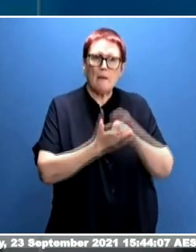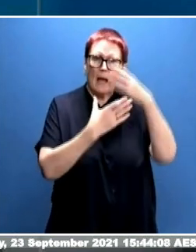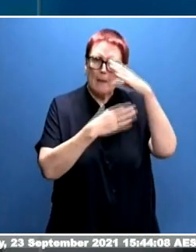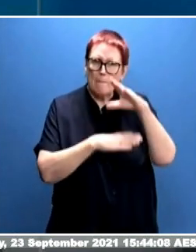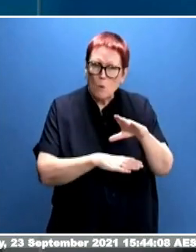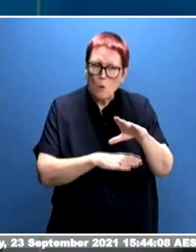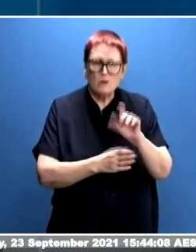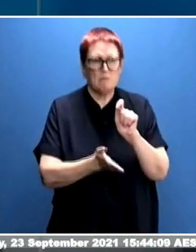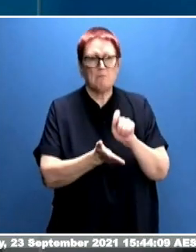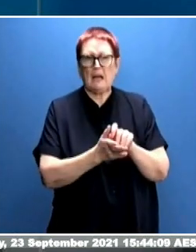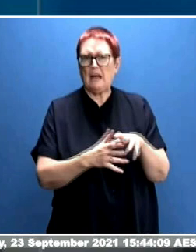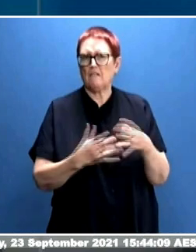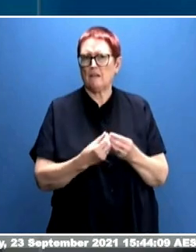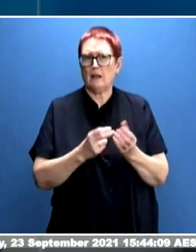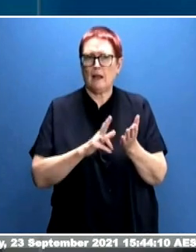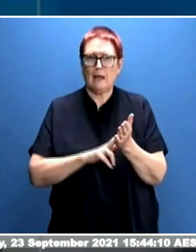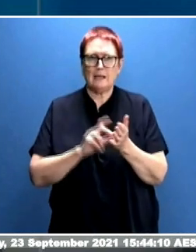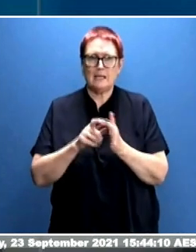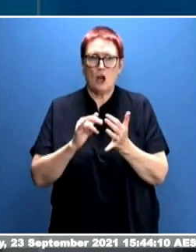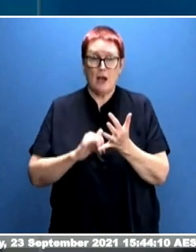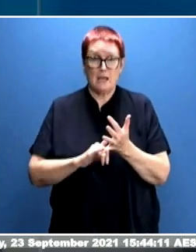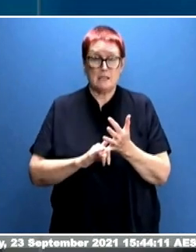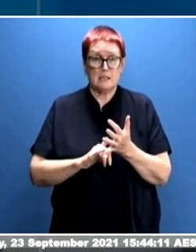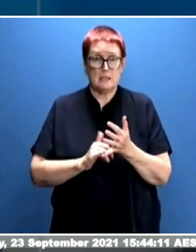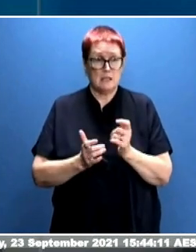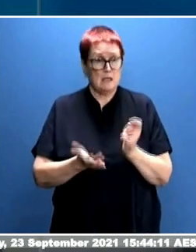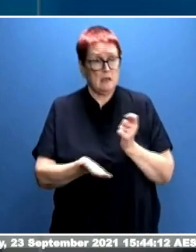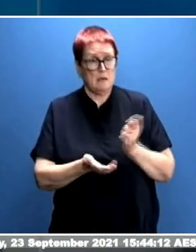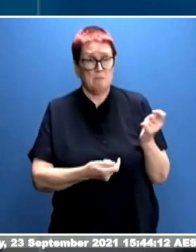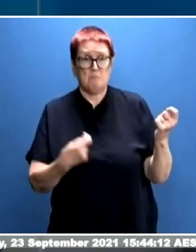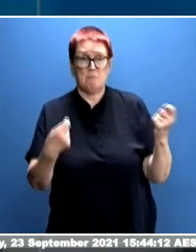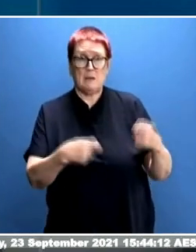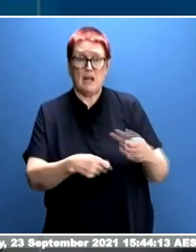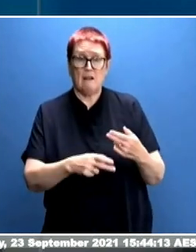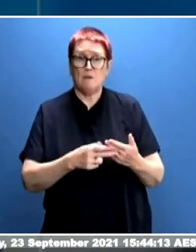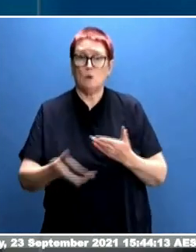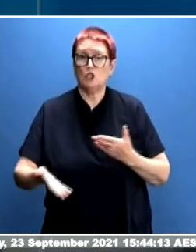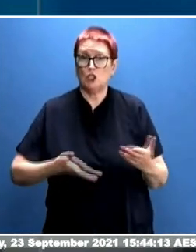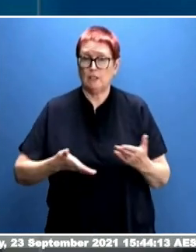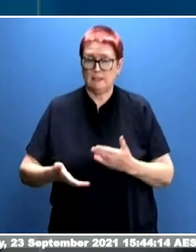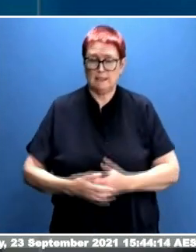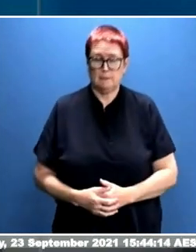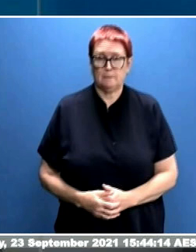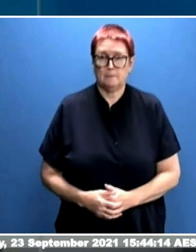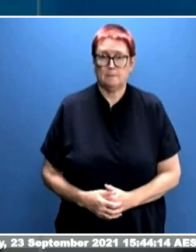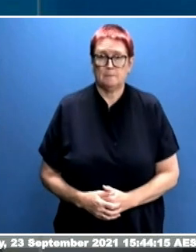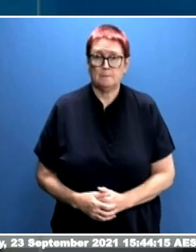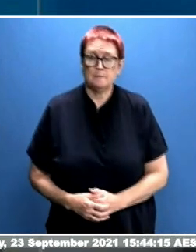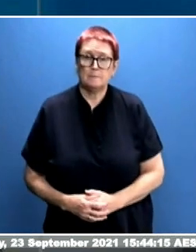et cetera and the NDIS pays for services. Thank you. and they are not in the care of the CEO.